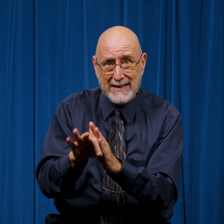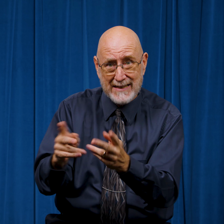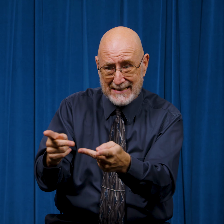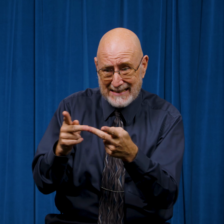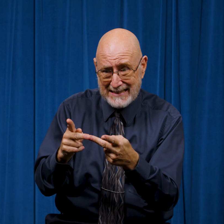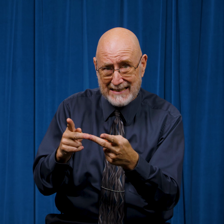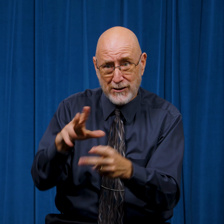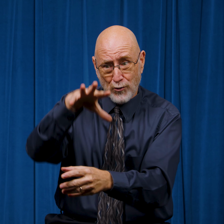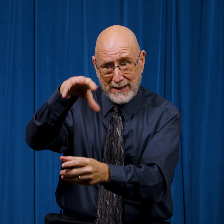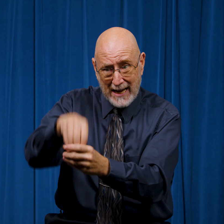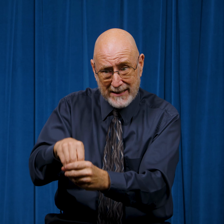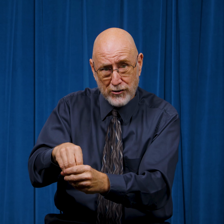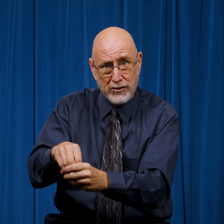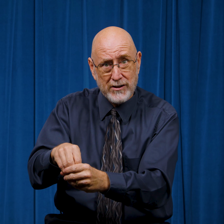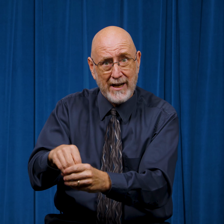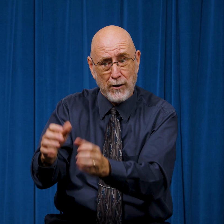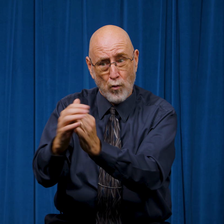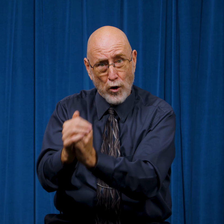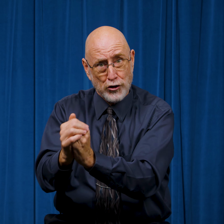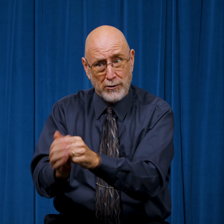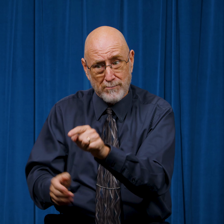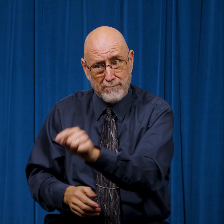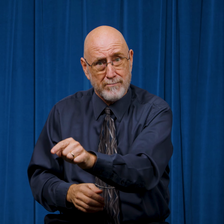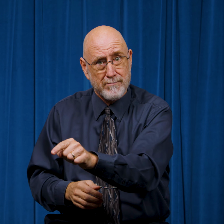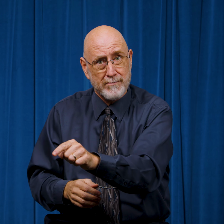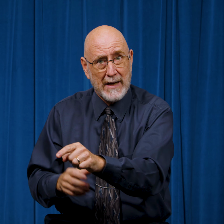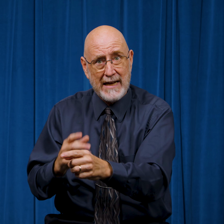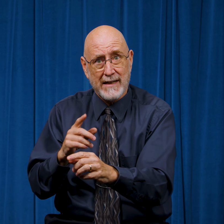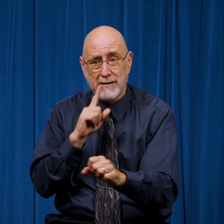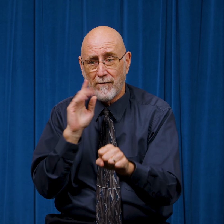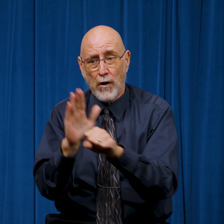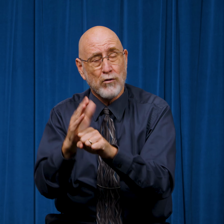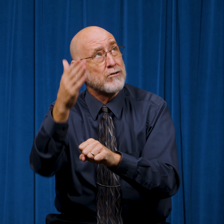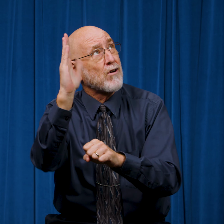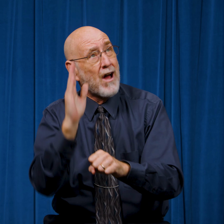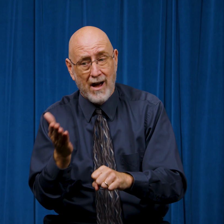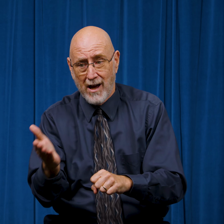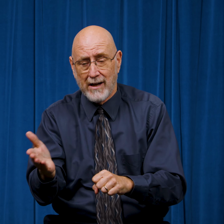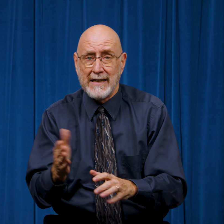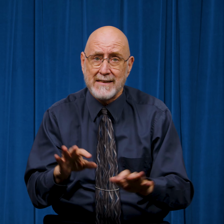to engage in an action of worship and devotion to God is significant.